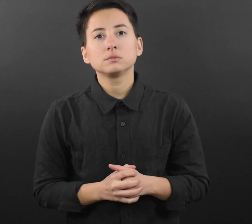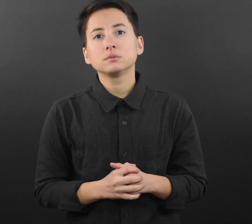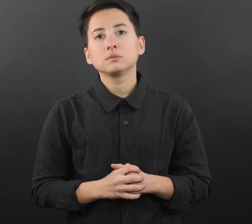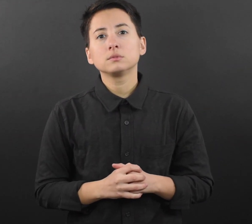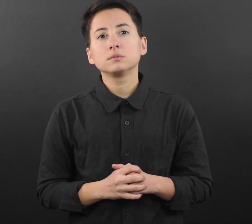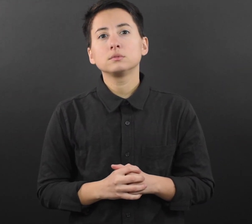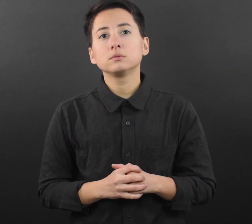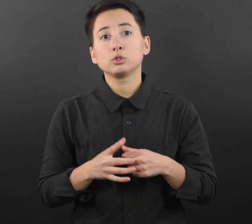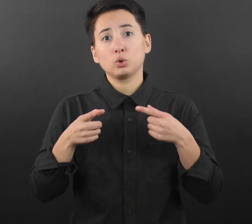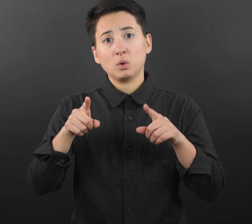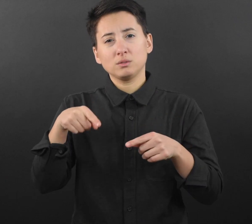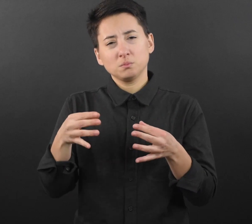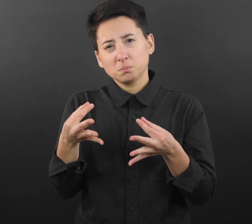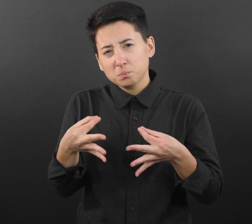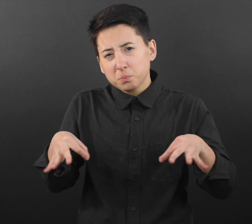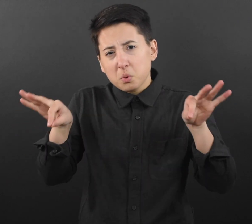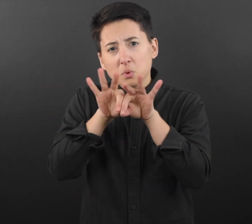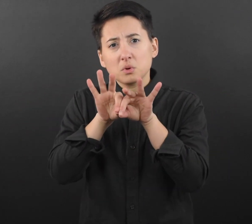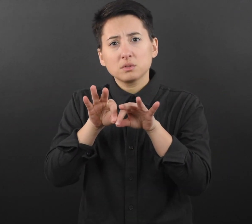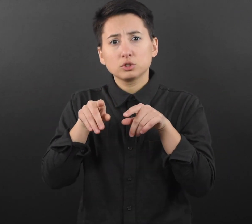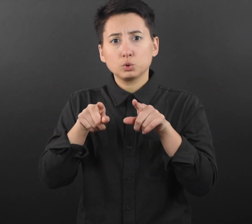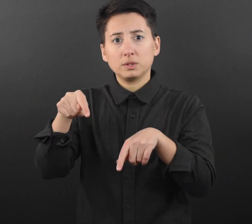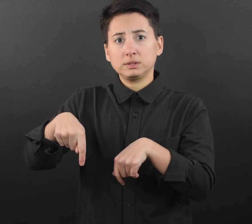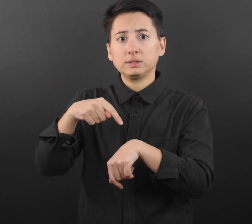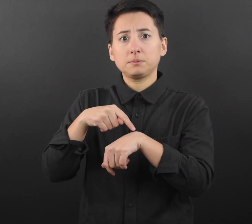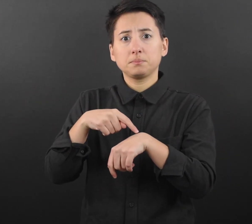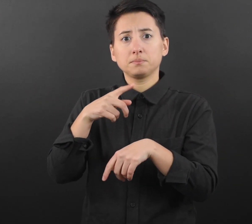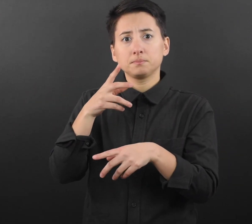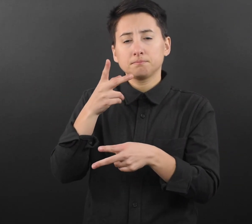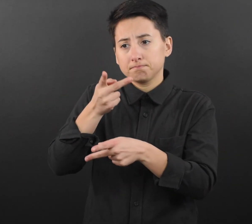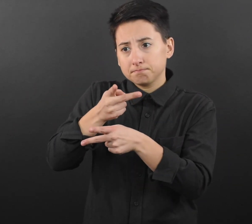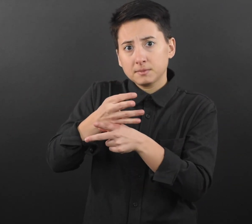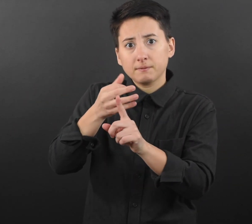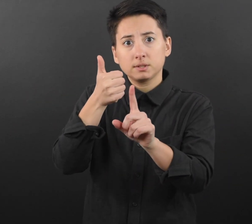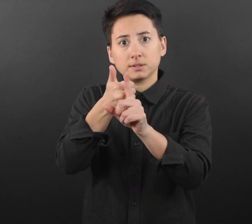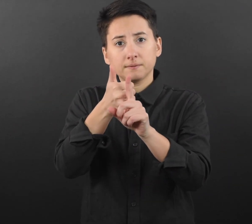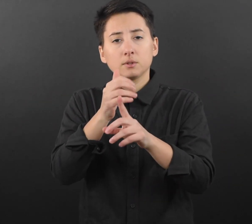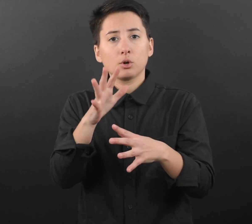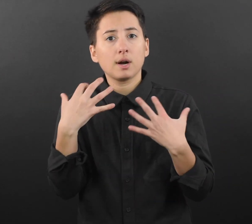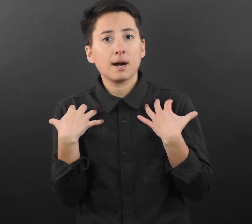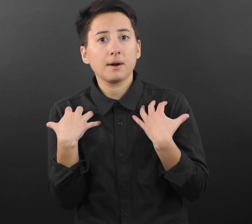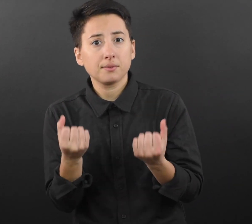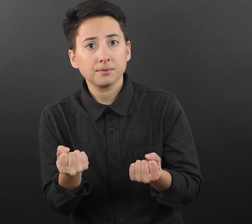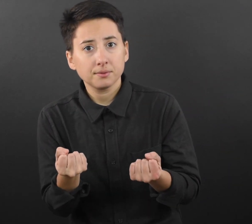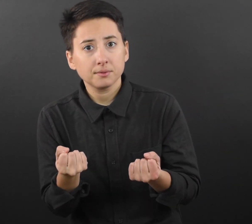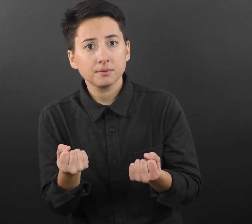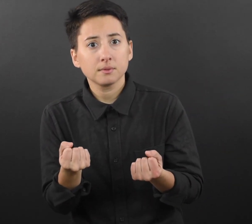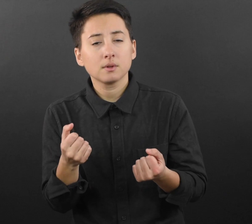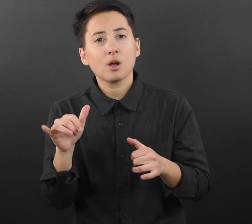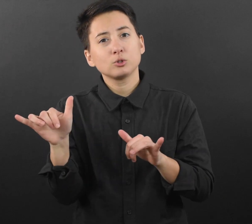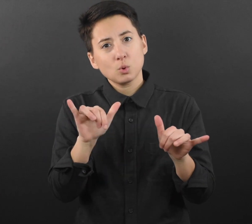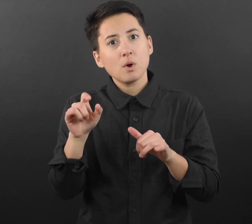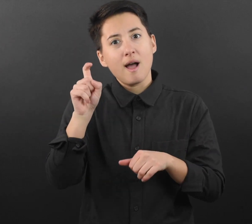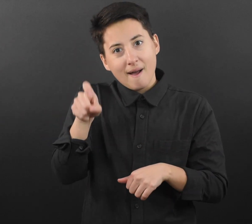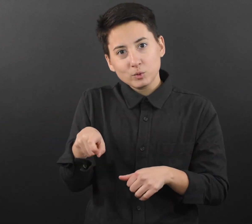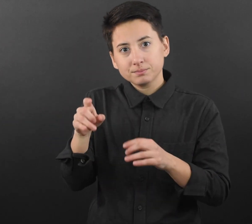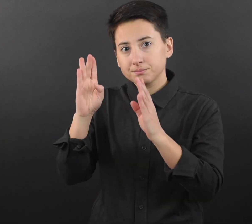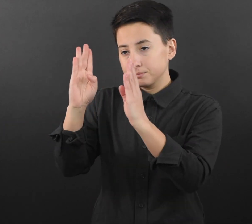While it is critical during this time to take care of your physical health, you also need to pay attention to your emotional health.